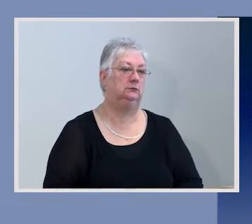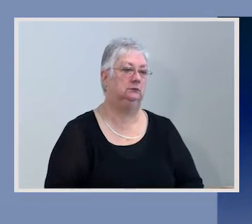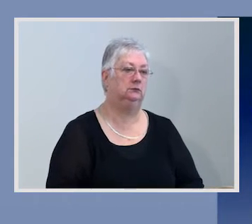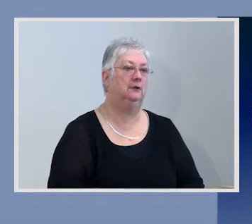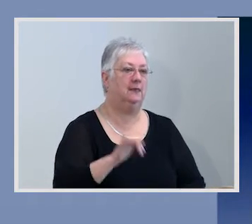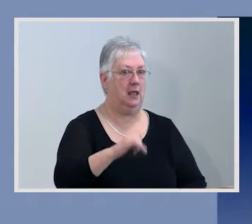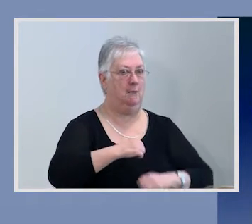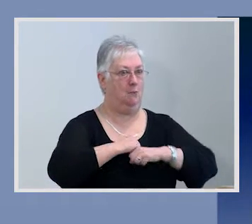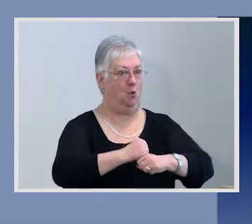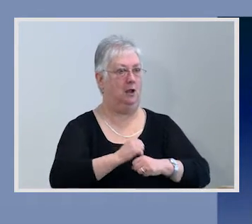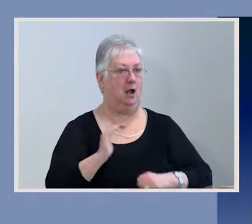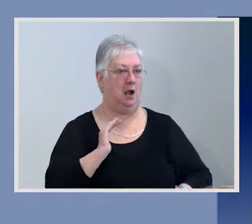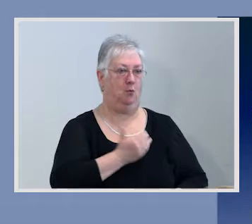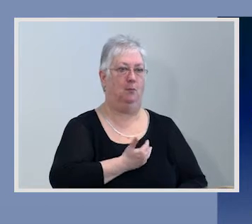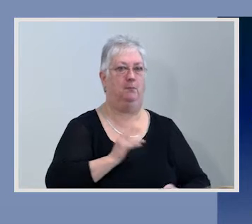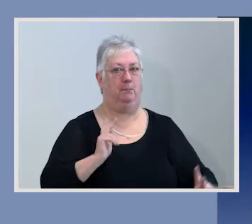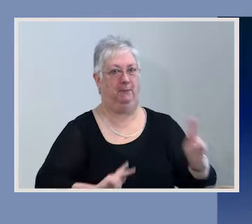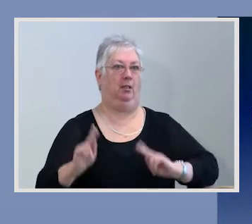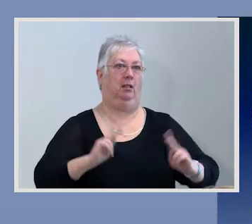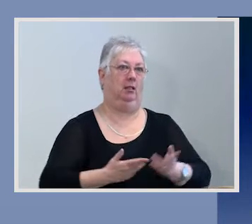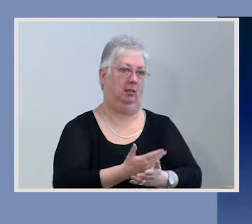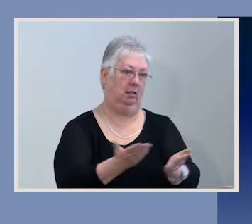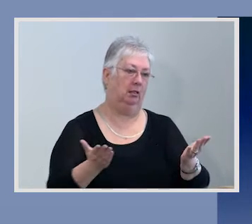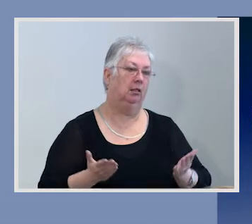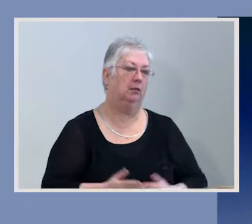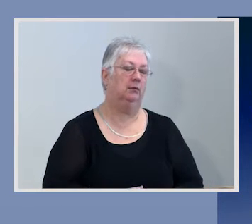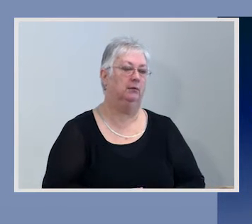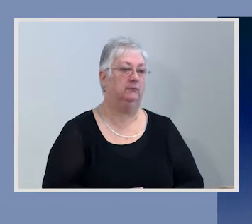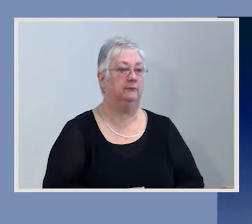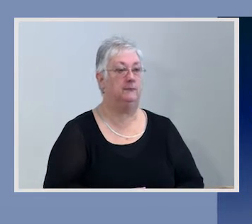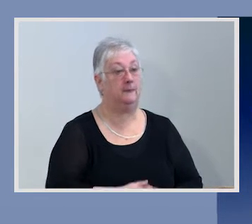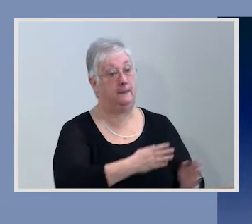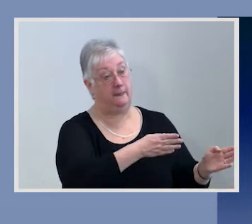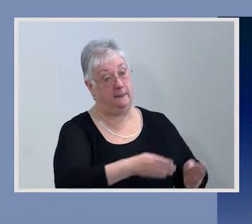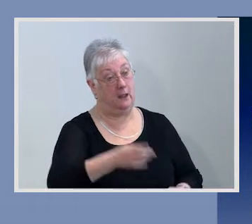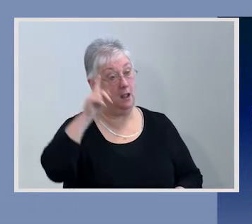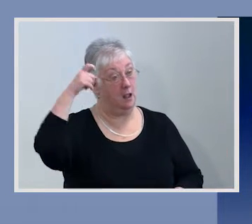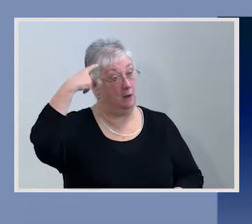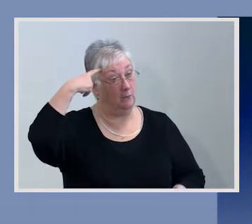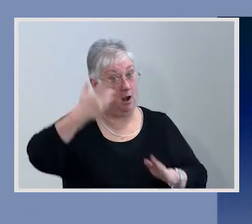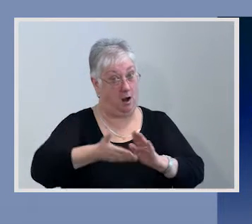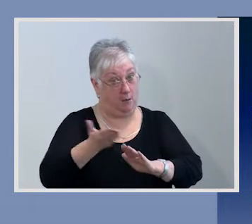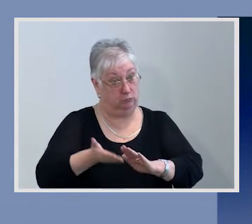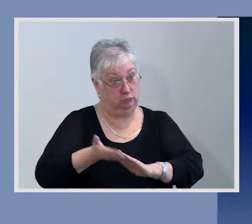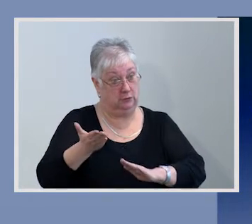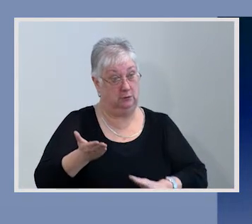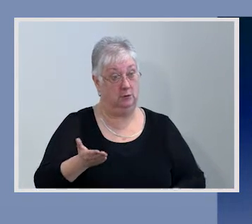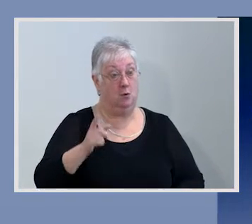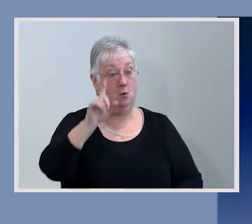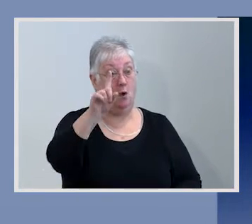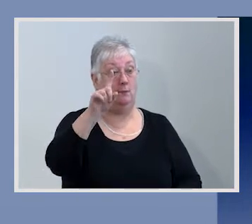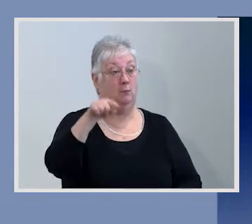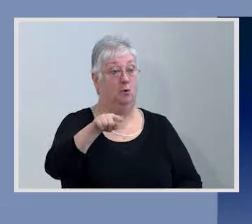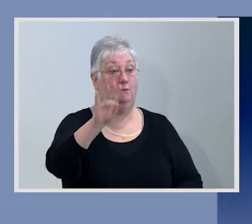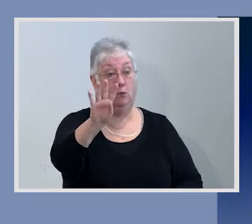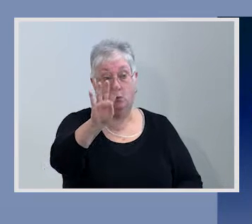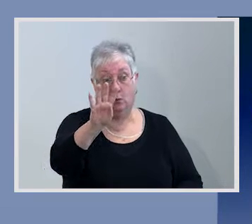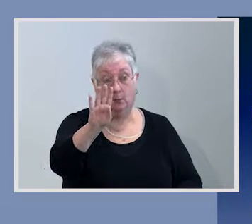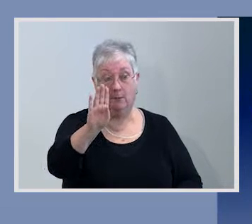NEXT GOVERNMENT OPERATIONS, $1.4 BILLION. DON'T LET THE NAME FOOL YOU. GOVERNMENT OPERATIONS ISN'T JUST THE MAYOR AND THE COUNCIL AND THE ATTORNEY GENERAL.